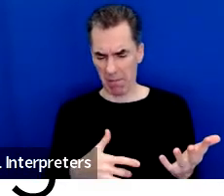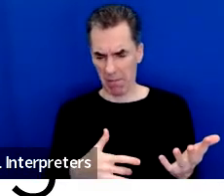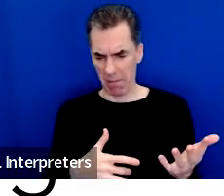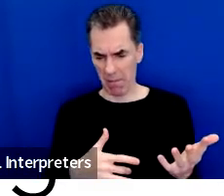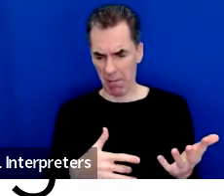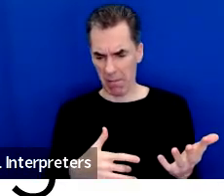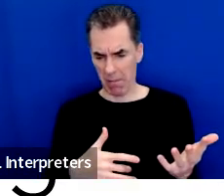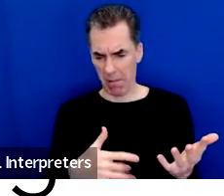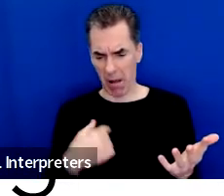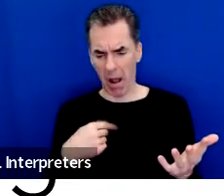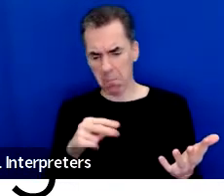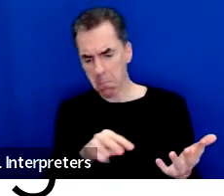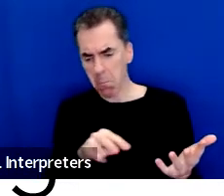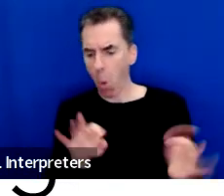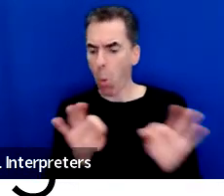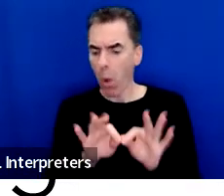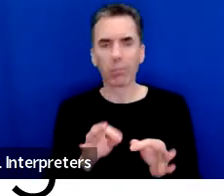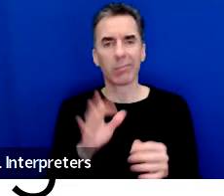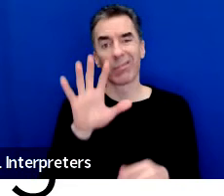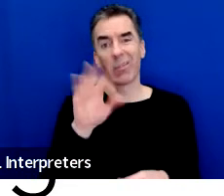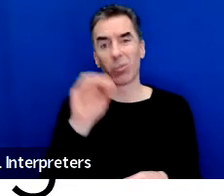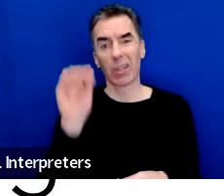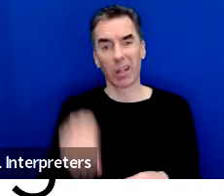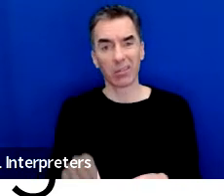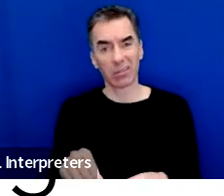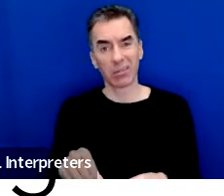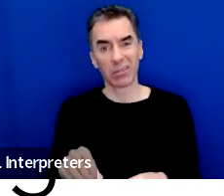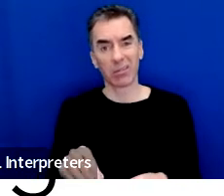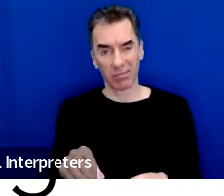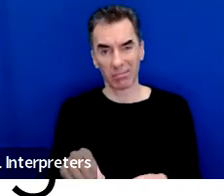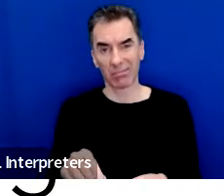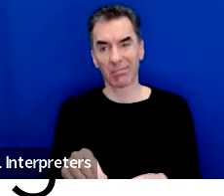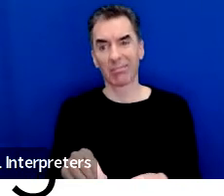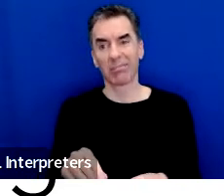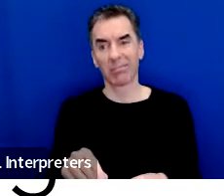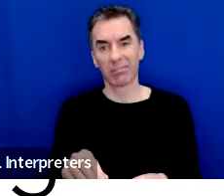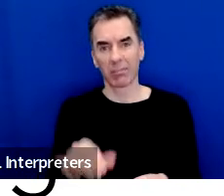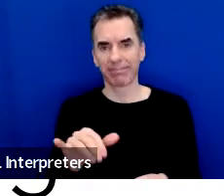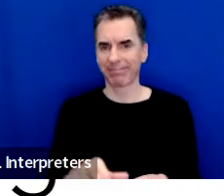It was foundational and introductory, but the other half had things that I didn't really want to use